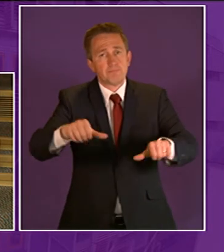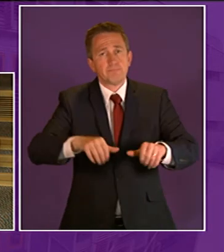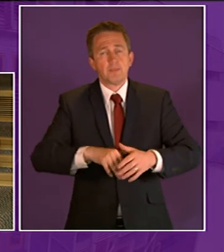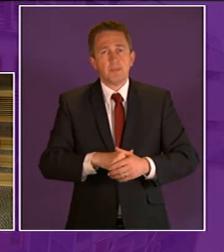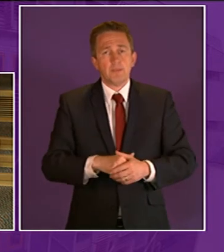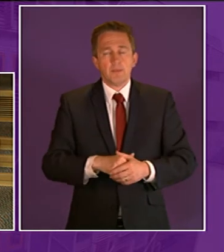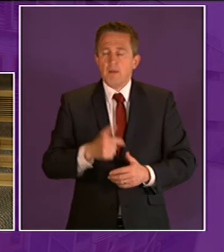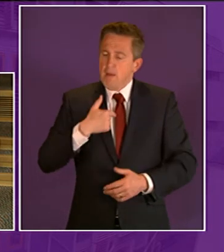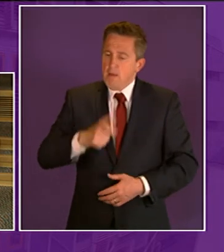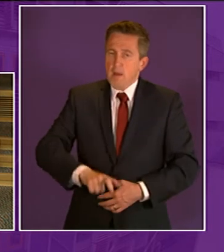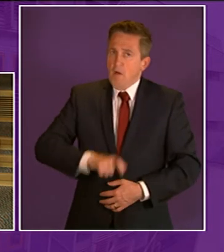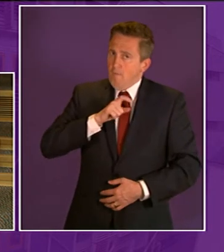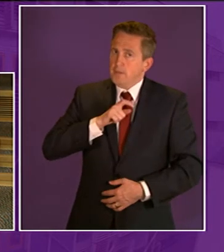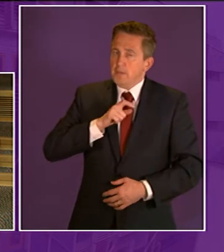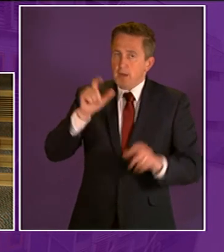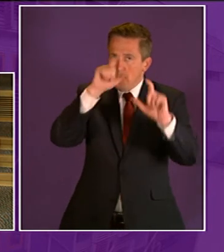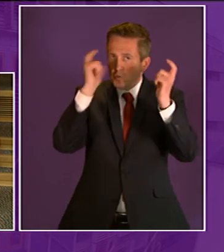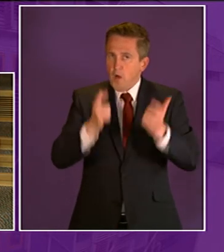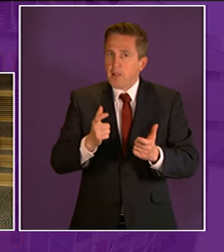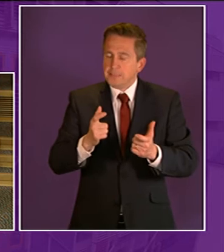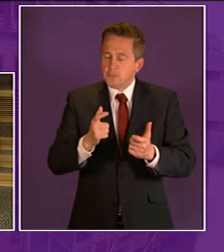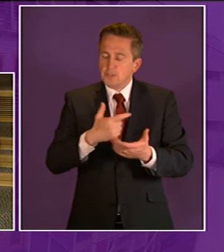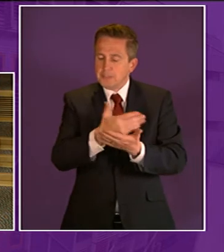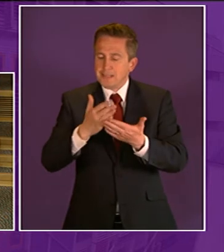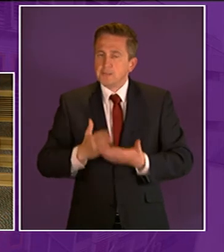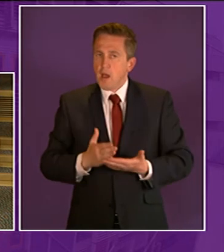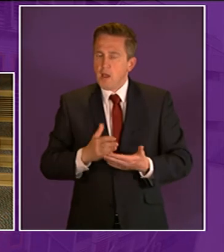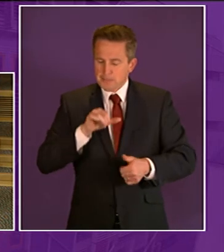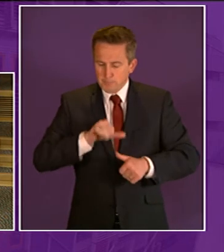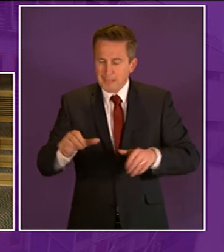I am in no doubt that our college sector is now better placed than ever to enable students